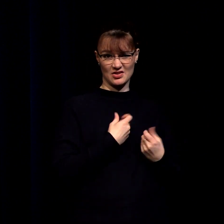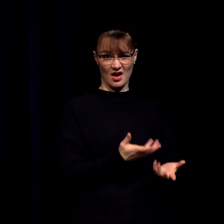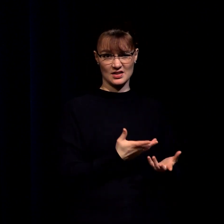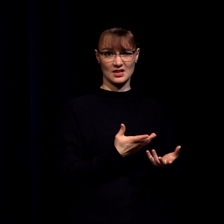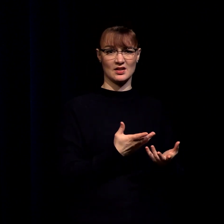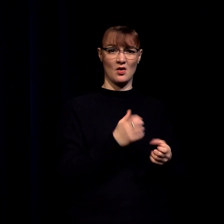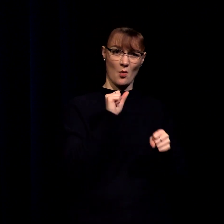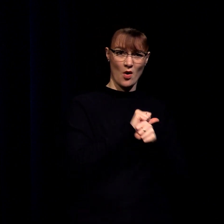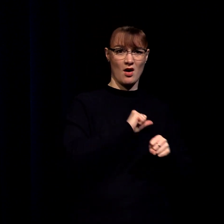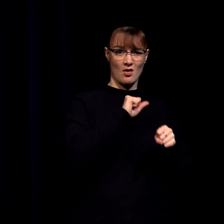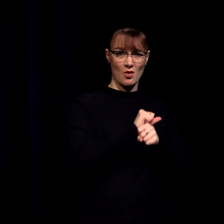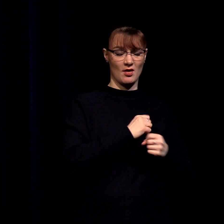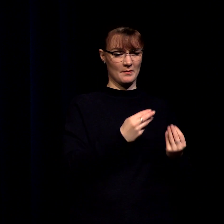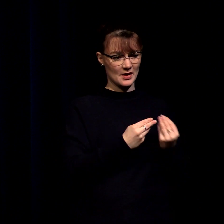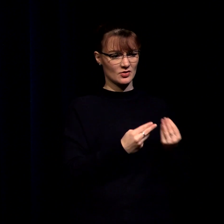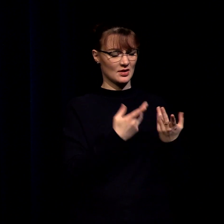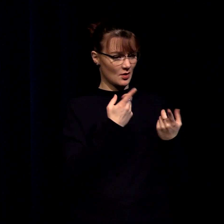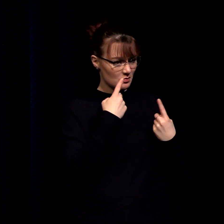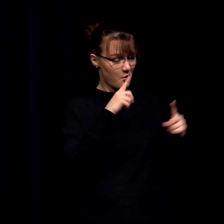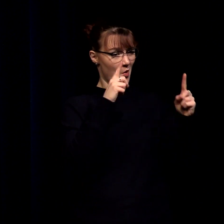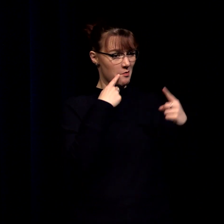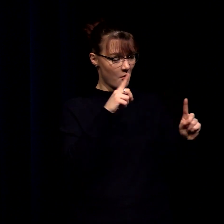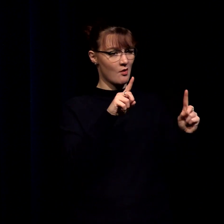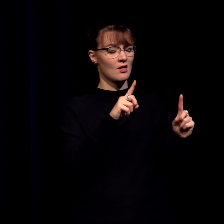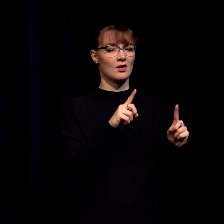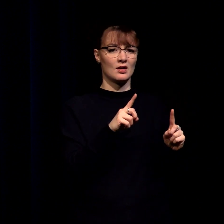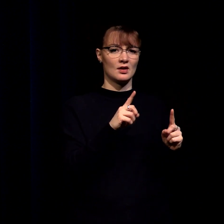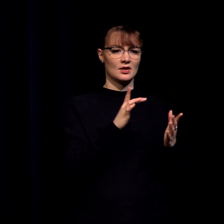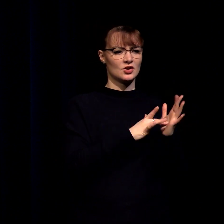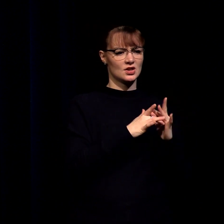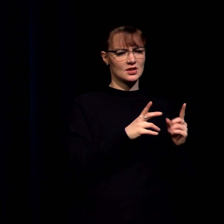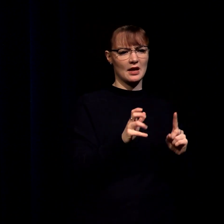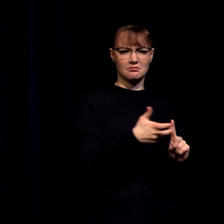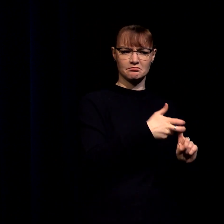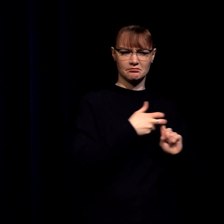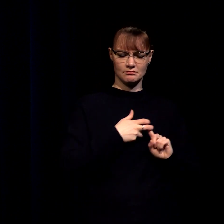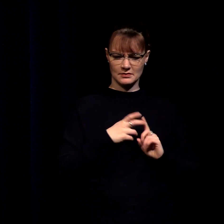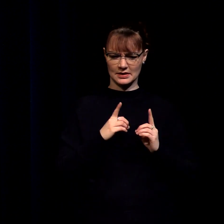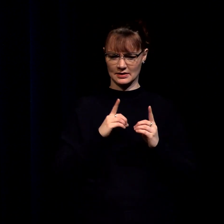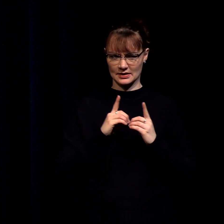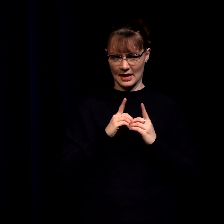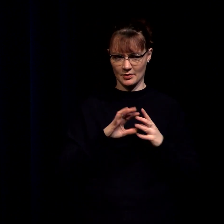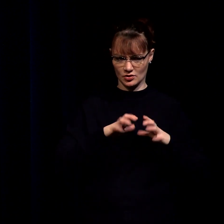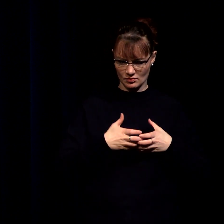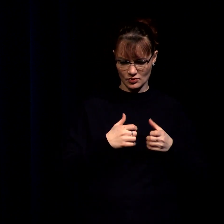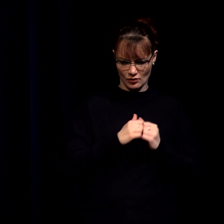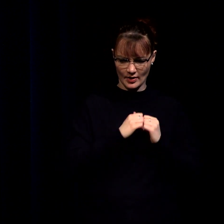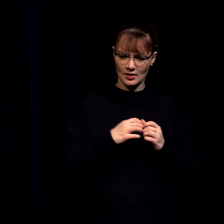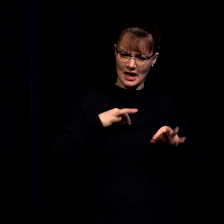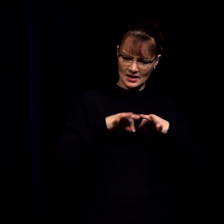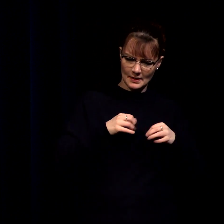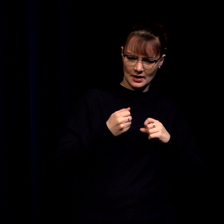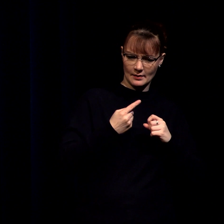things happen. And Jesus has taken them even aside and explain more in detail about what is happening. But at this